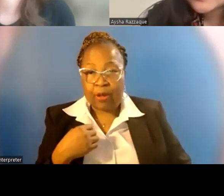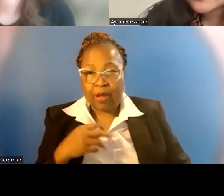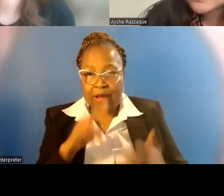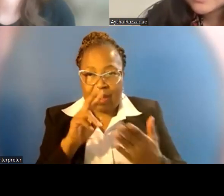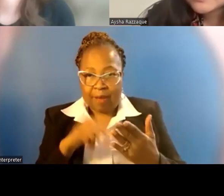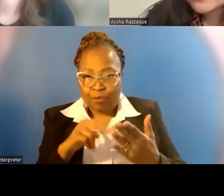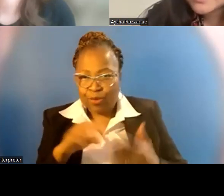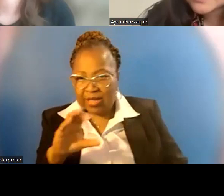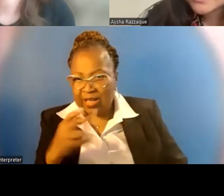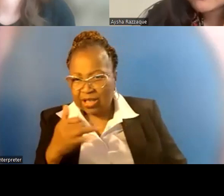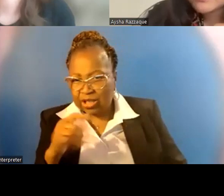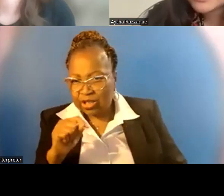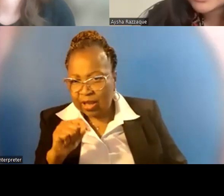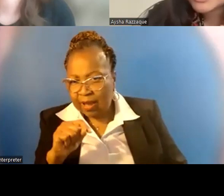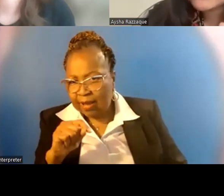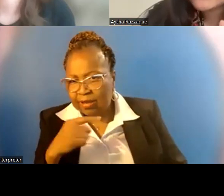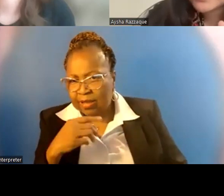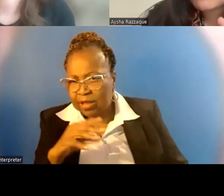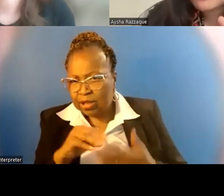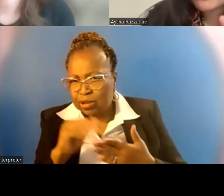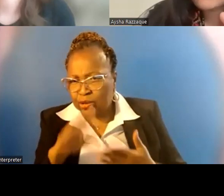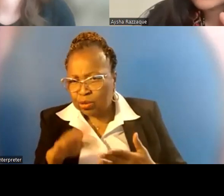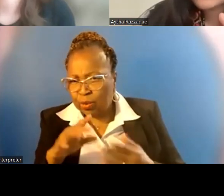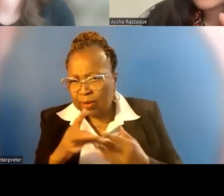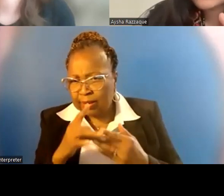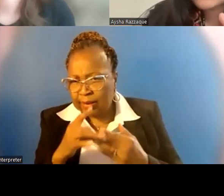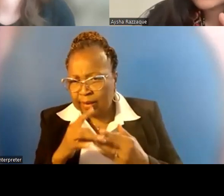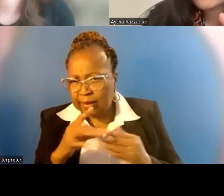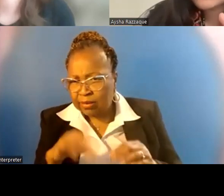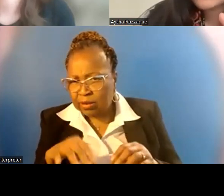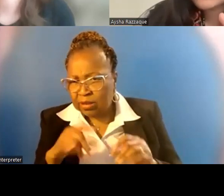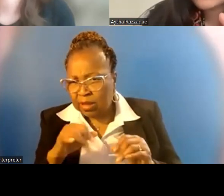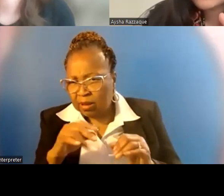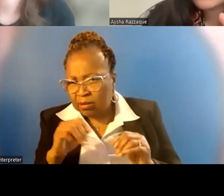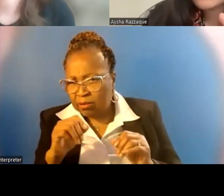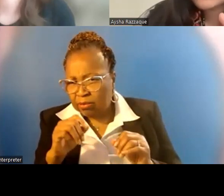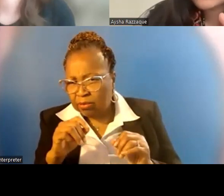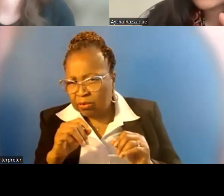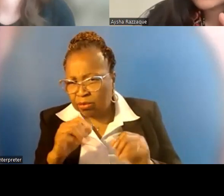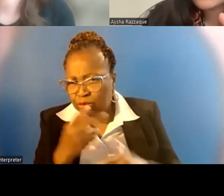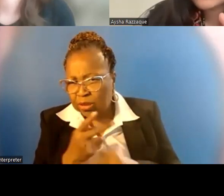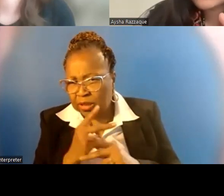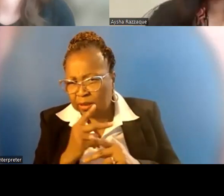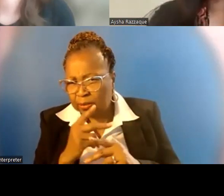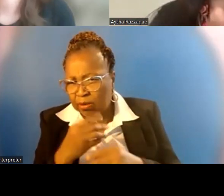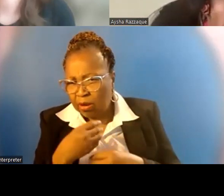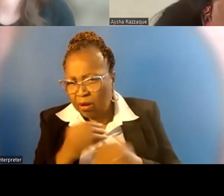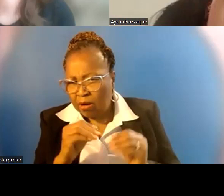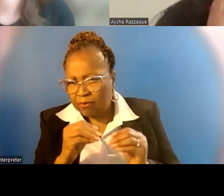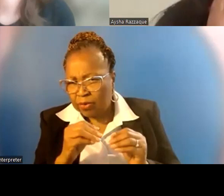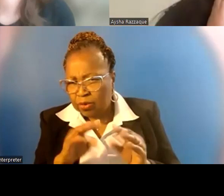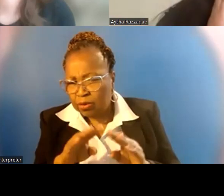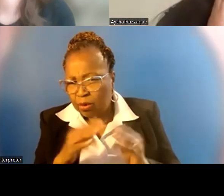Do students leaders say take volunteer shifts for keeping the office open during whatever the posted hours are?